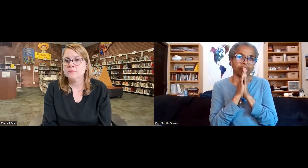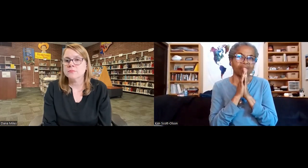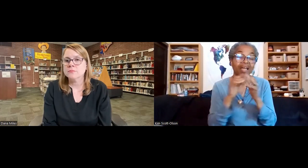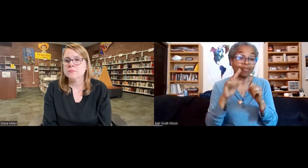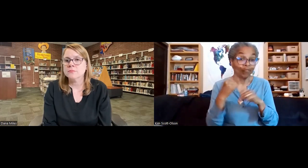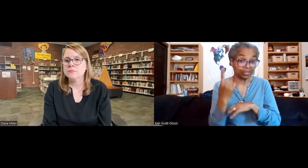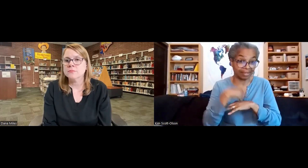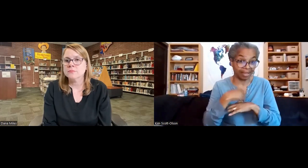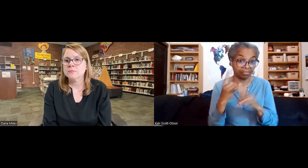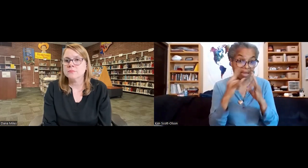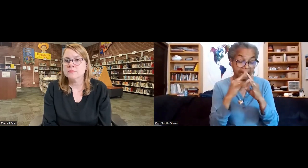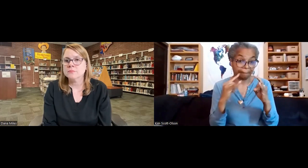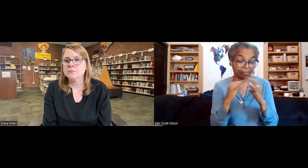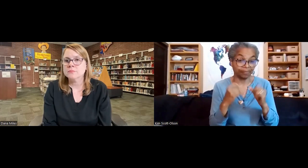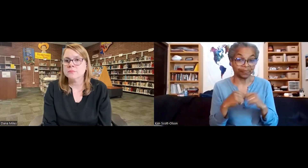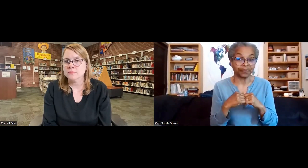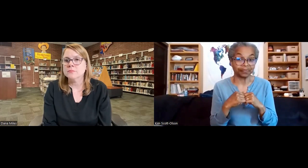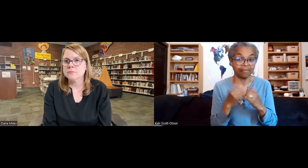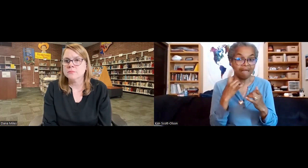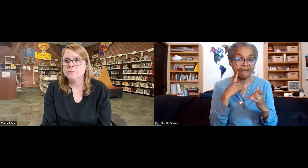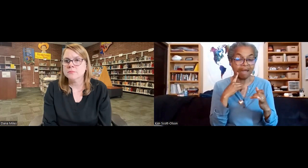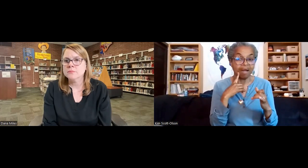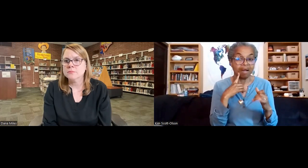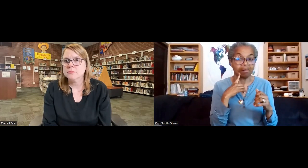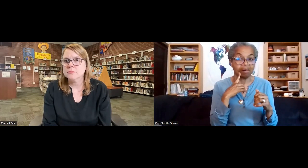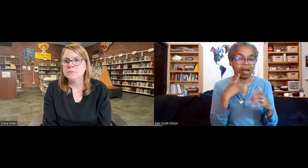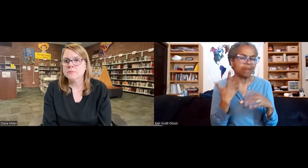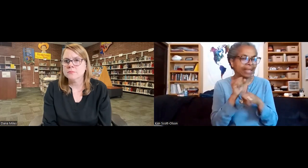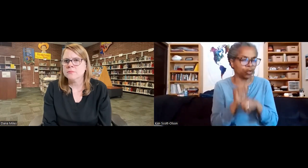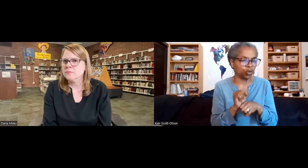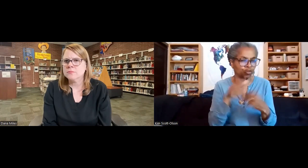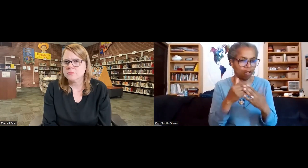On my first day at the camp, I was working to get used to being with the children,